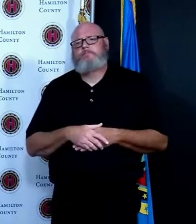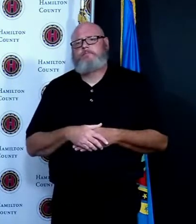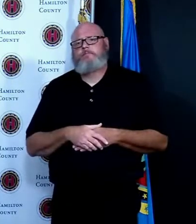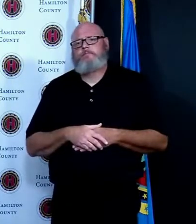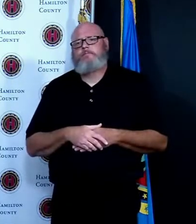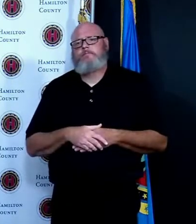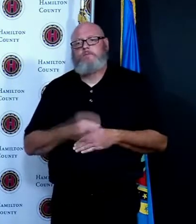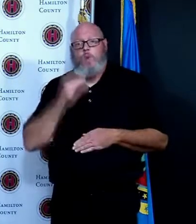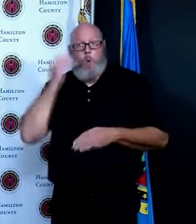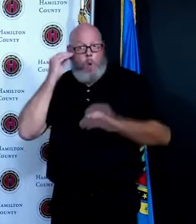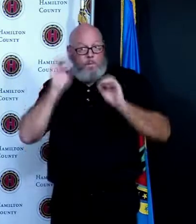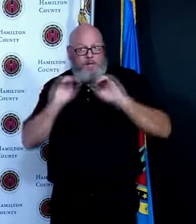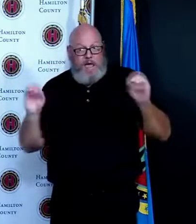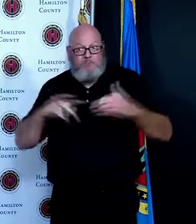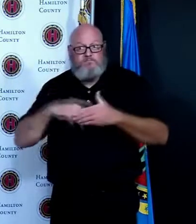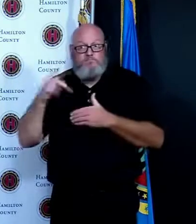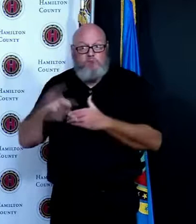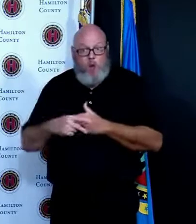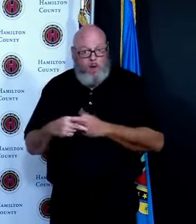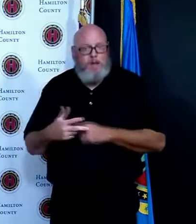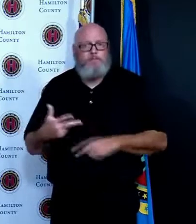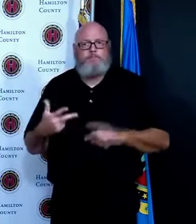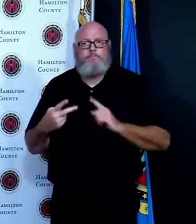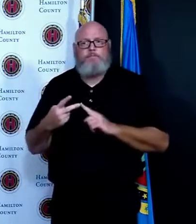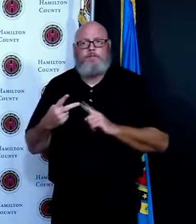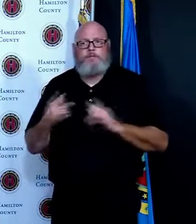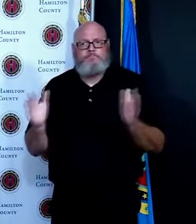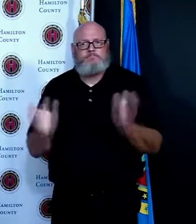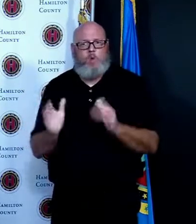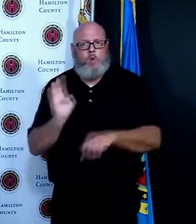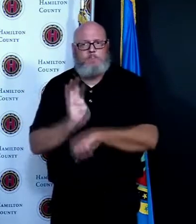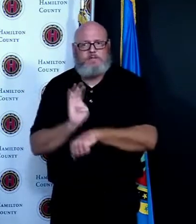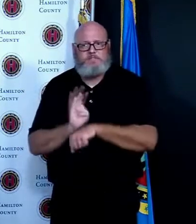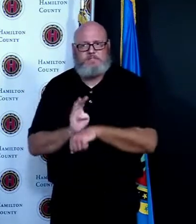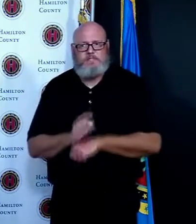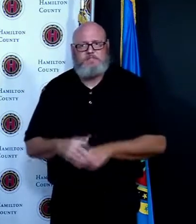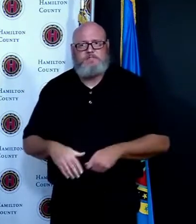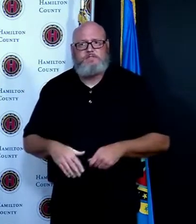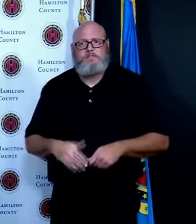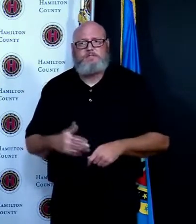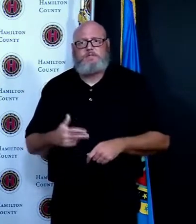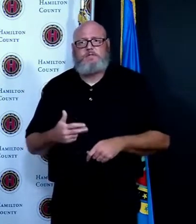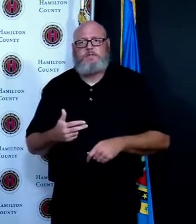second was small business third I believe was rent and utility if I'm remembering the order